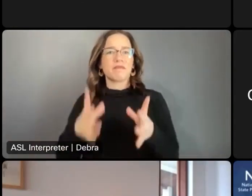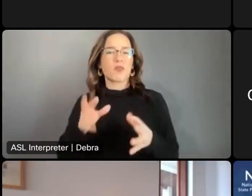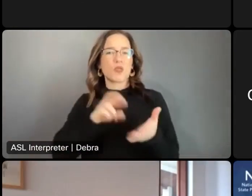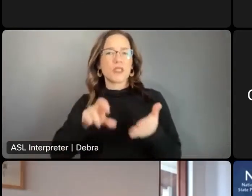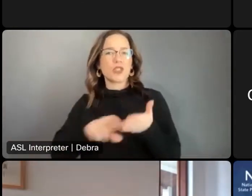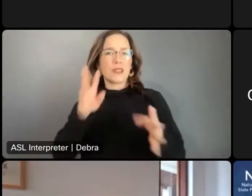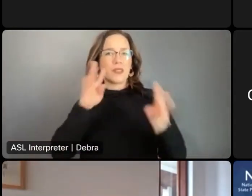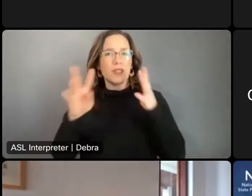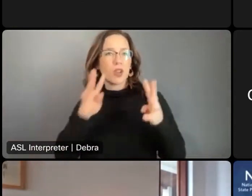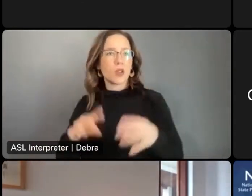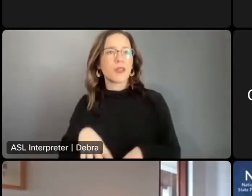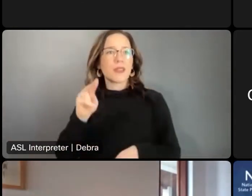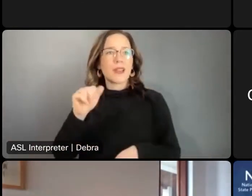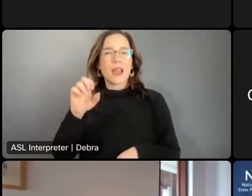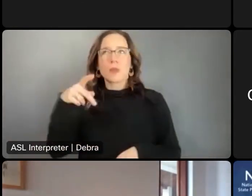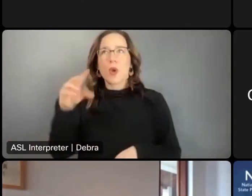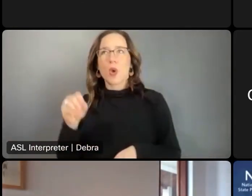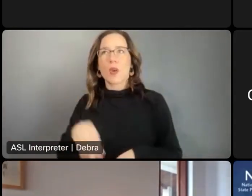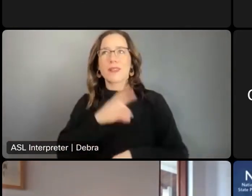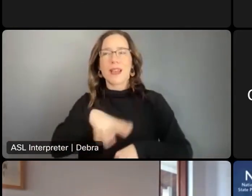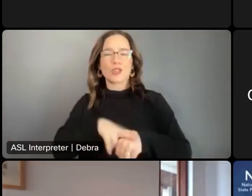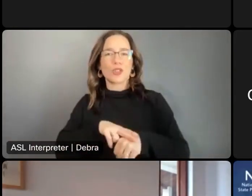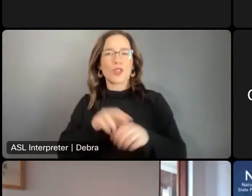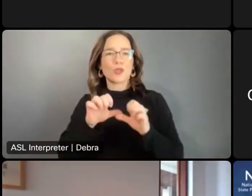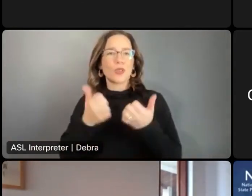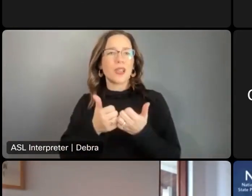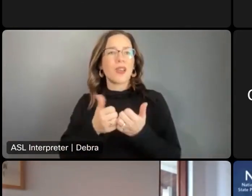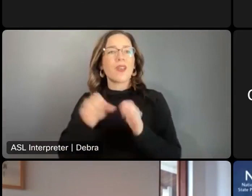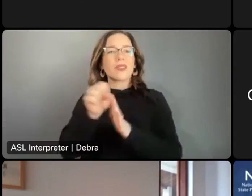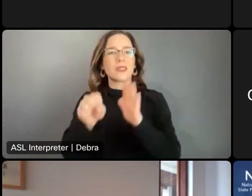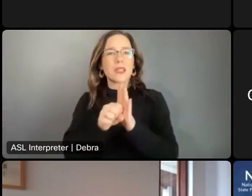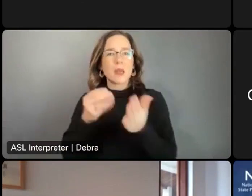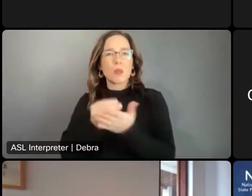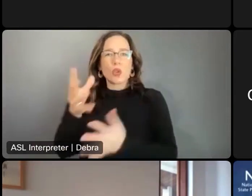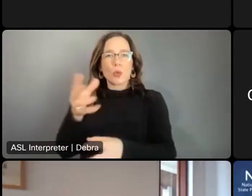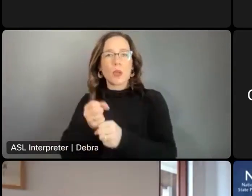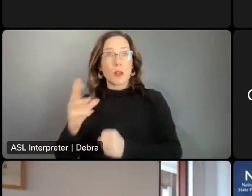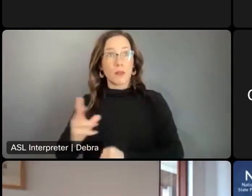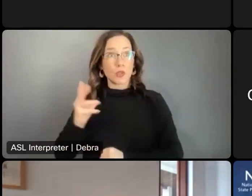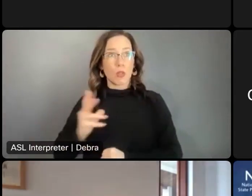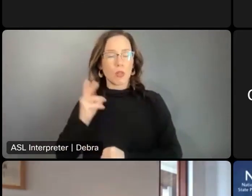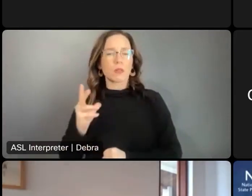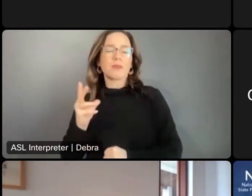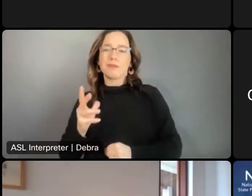at NASPO, the National Association of State Procurement Officials. We are happy you're here.